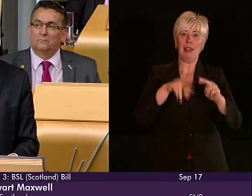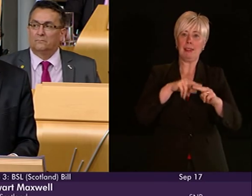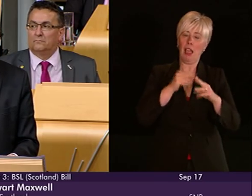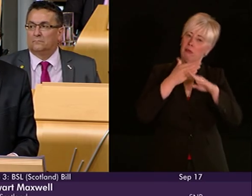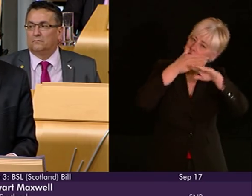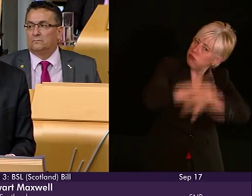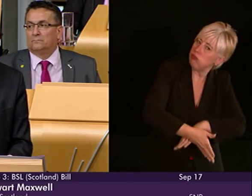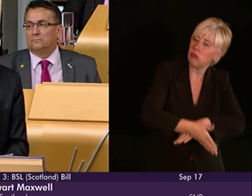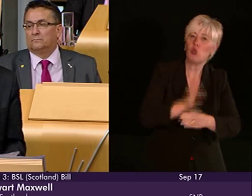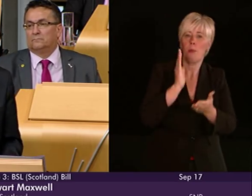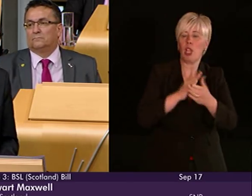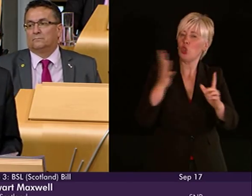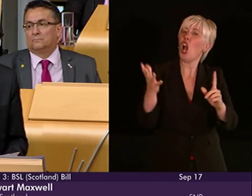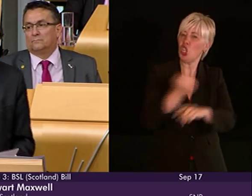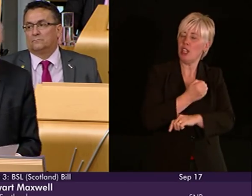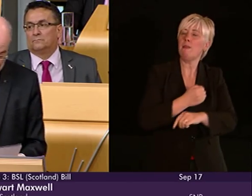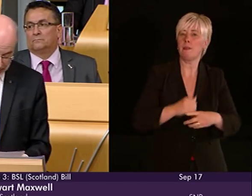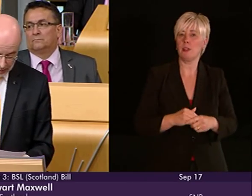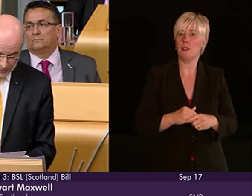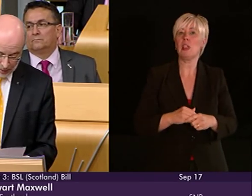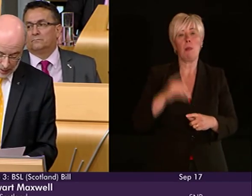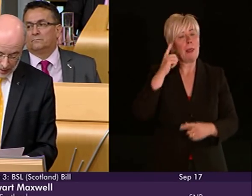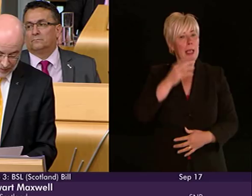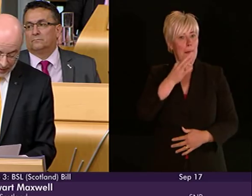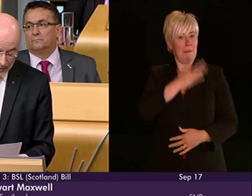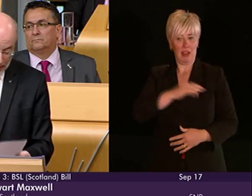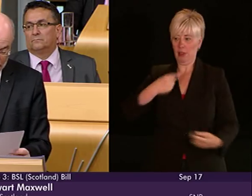all that. A number of benefits came from that work.